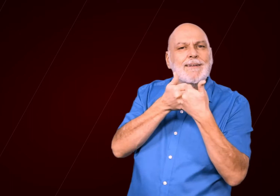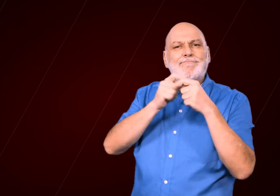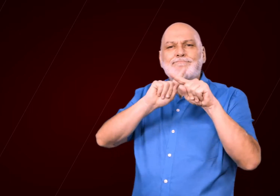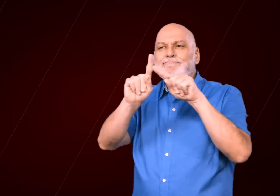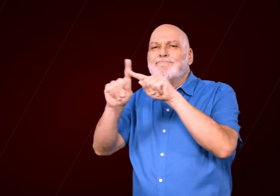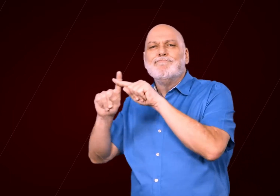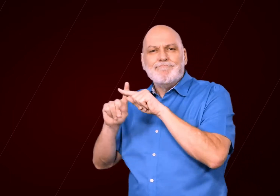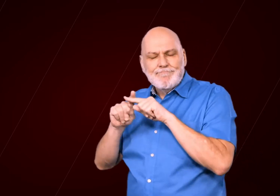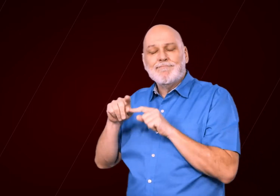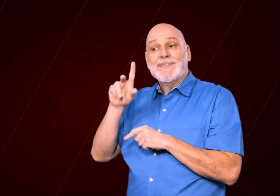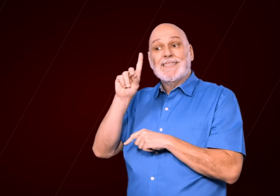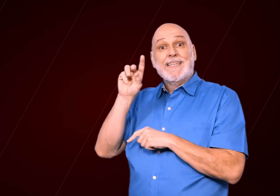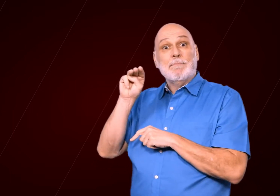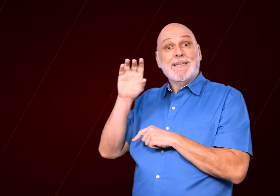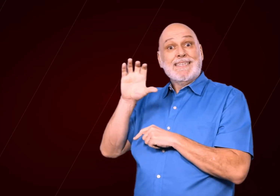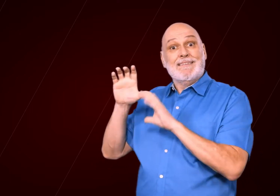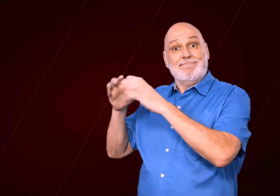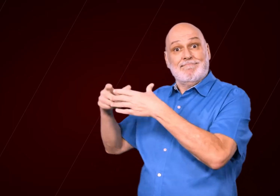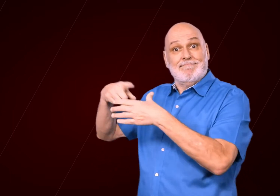by Deaf Muslims,